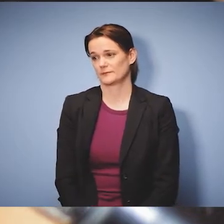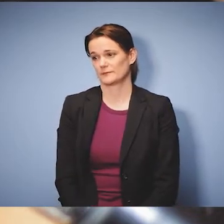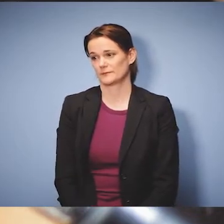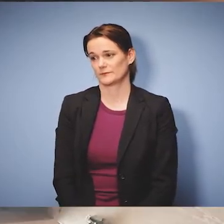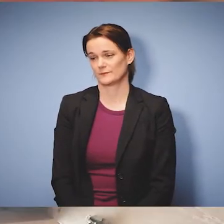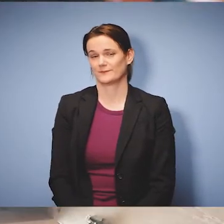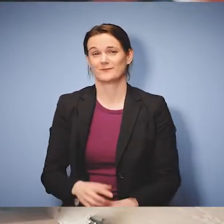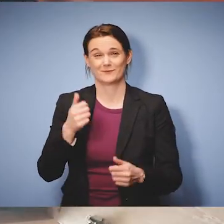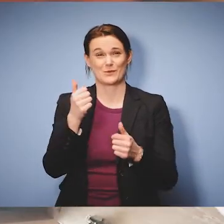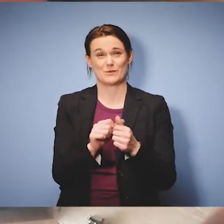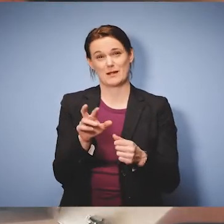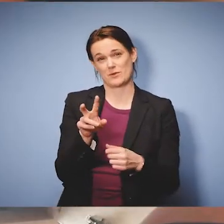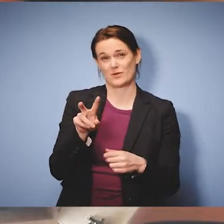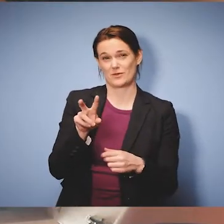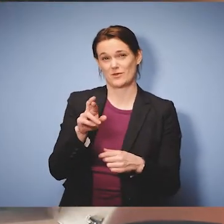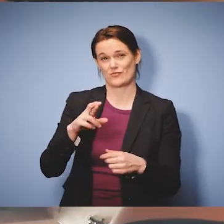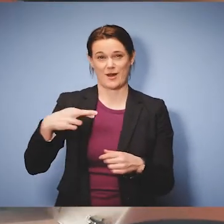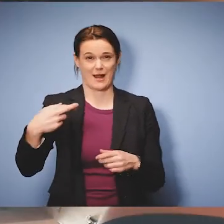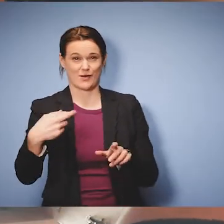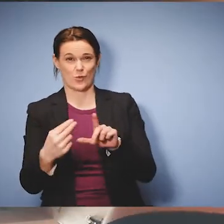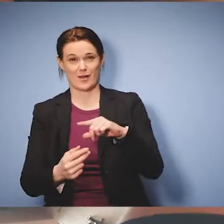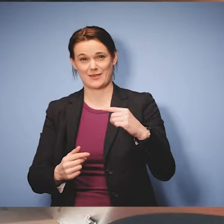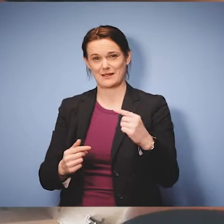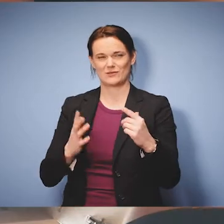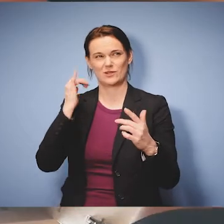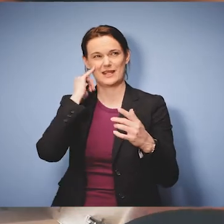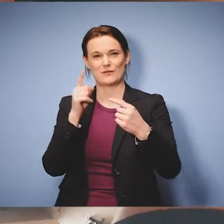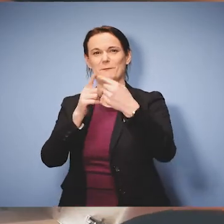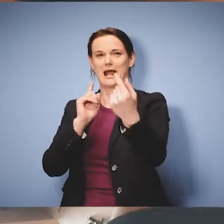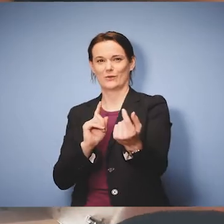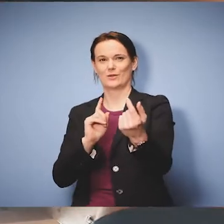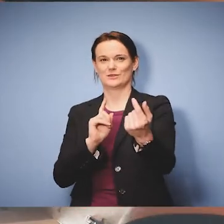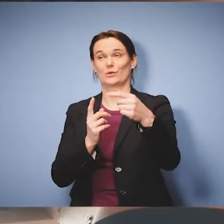Righty tighty, lefty loosey, unless you're backwards. And then it's the opposite, I always get it mixed up.